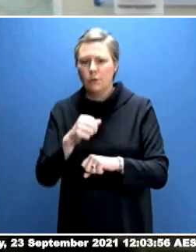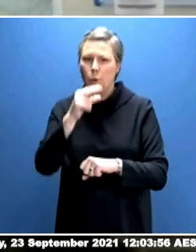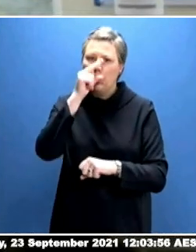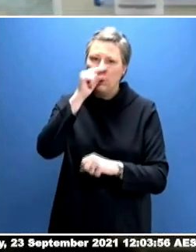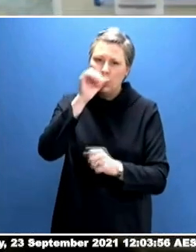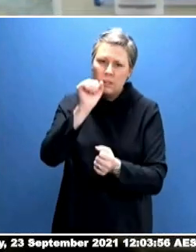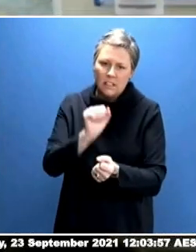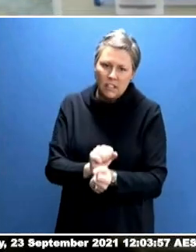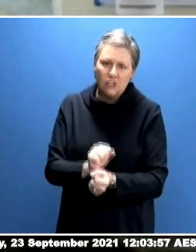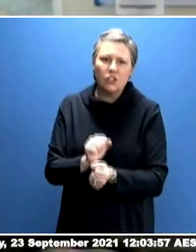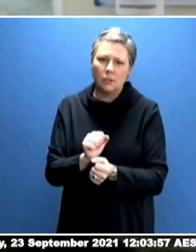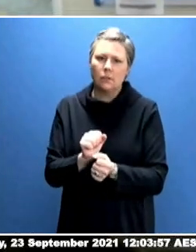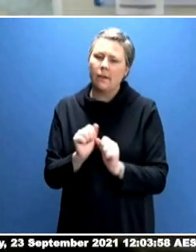I believe we've tendered those submissions.